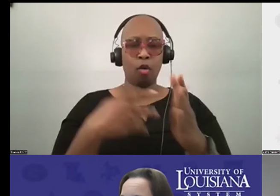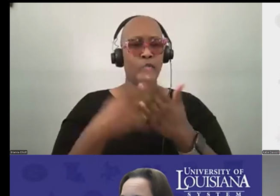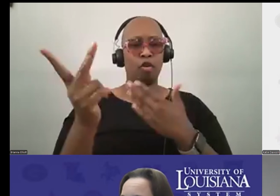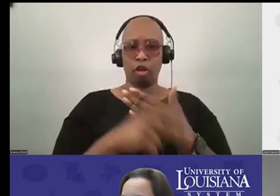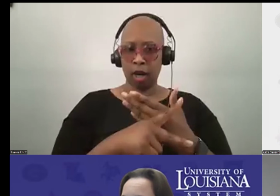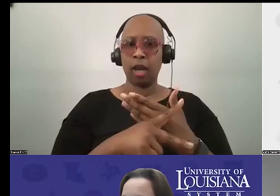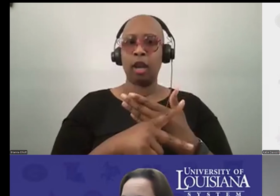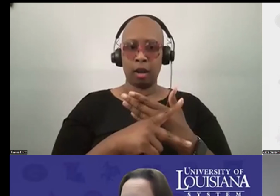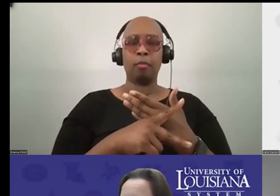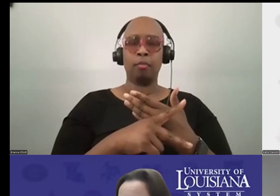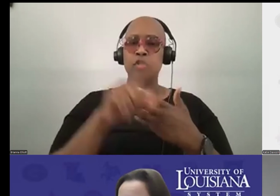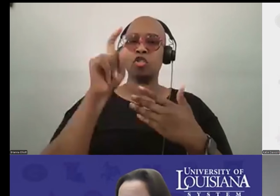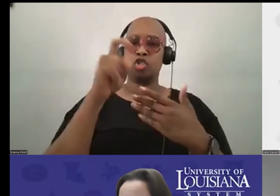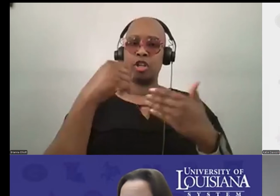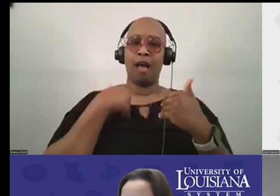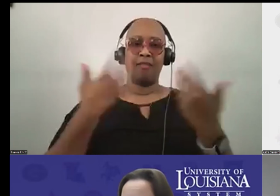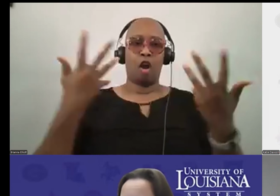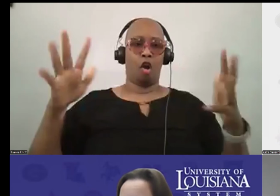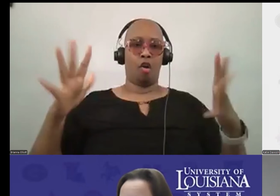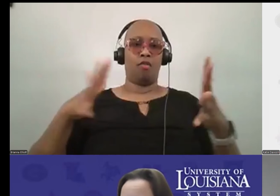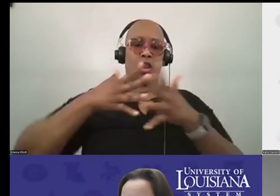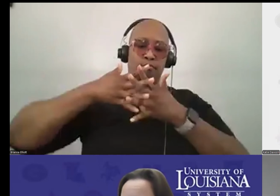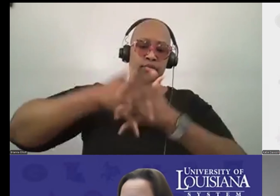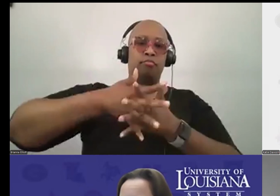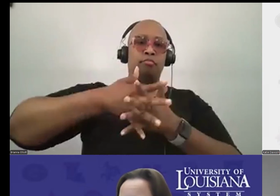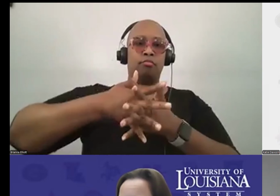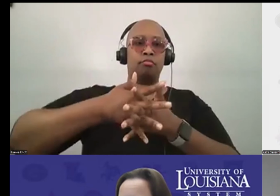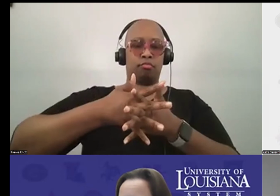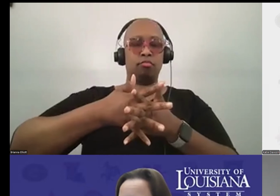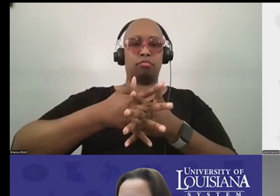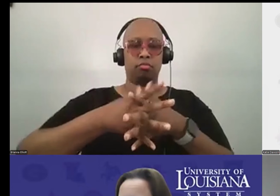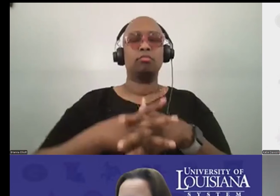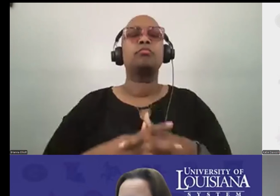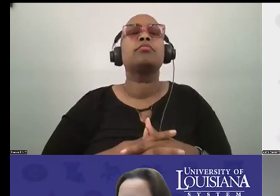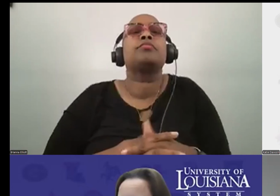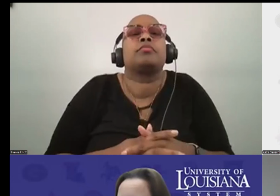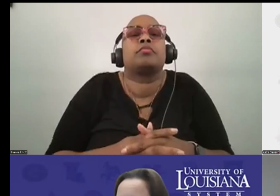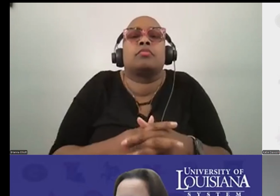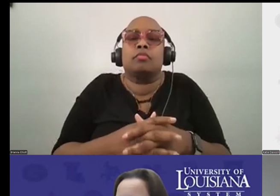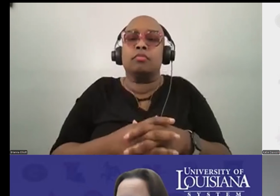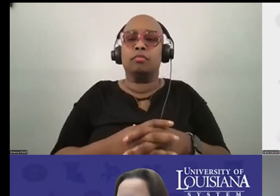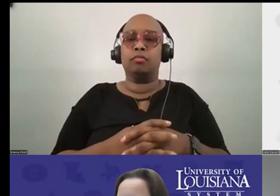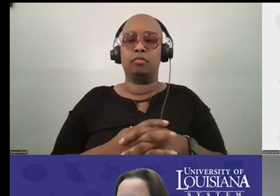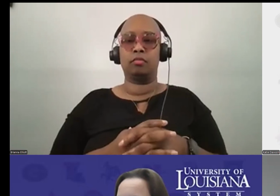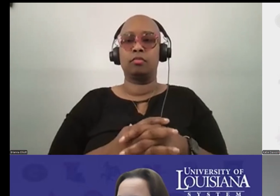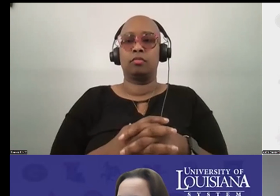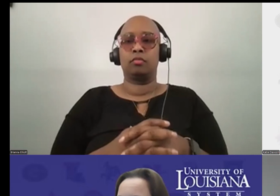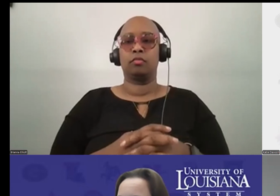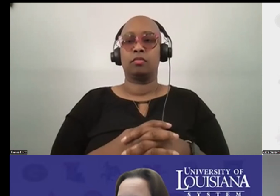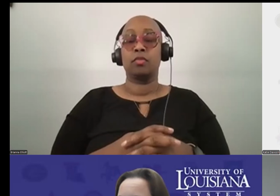any email that you would be sending. That's sort of my my quick answer. Do you know if the default